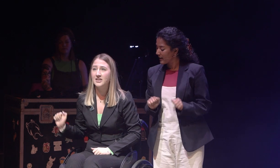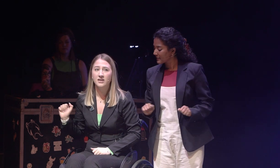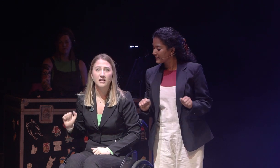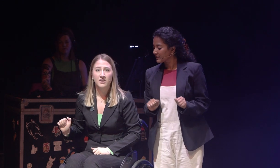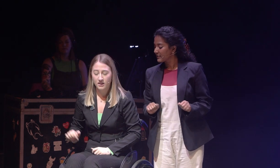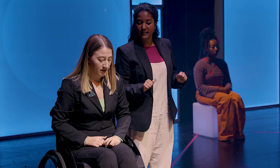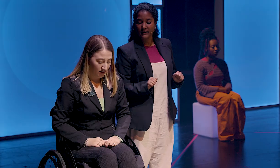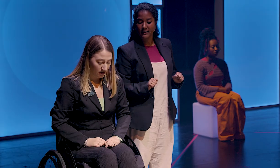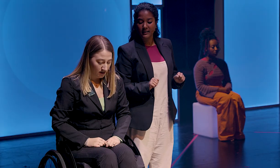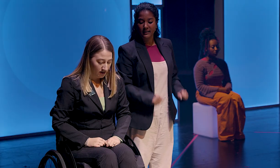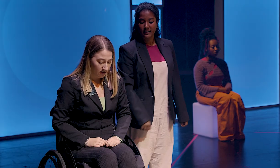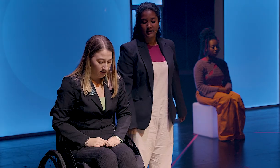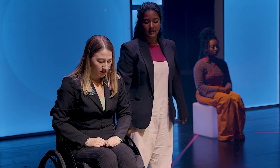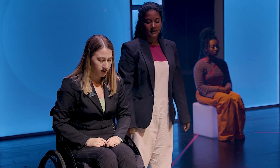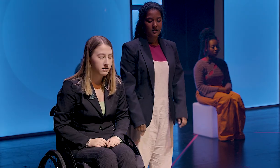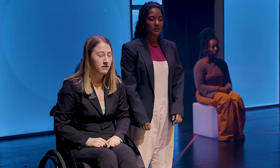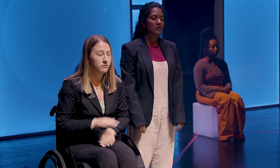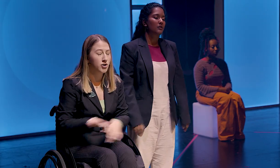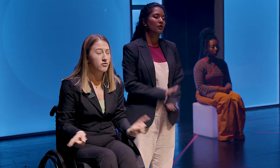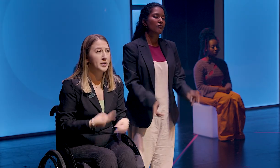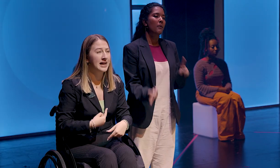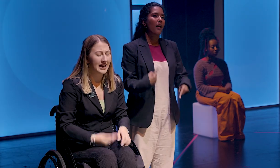I wait. No reply.